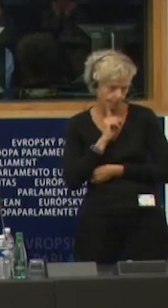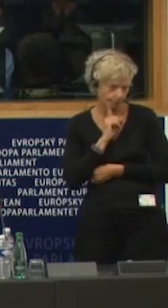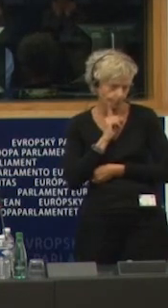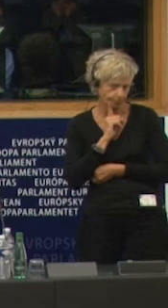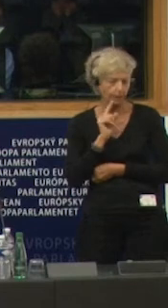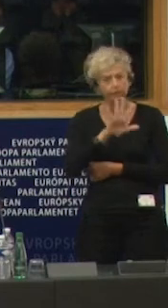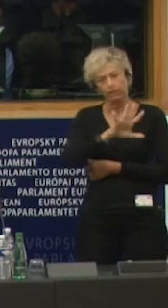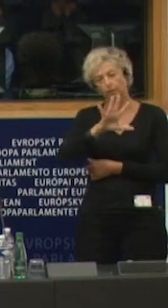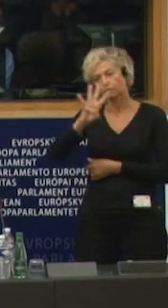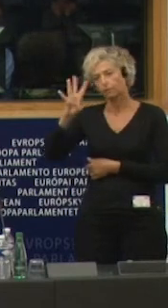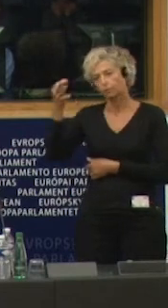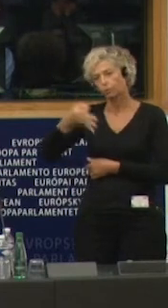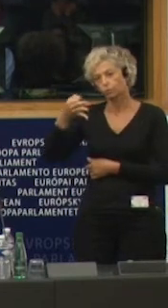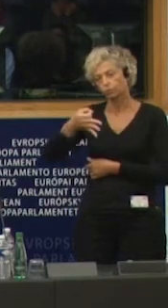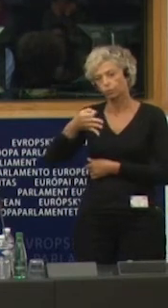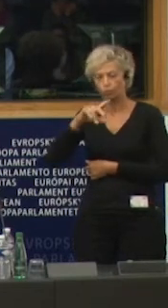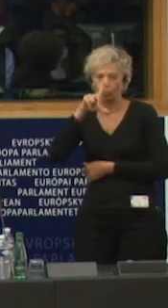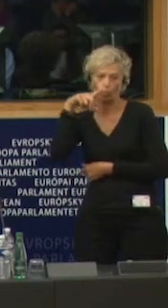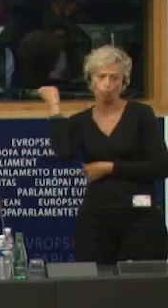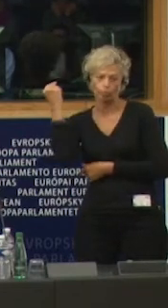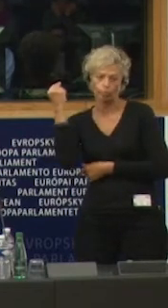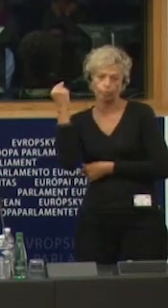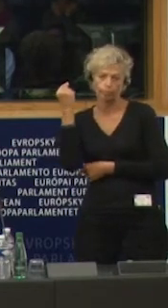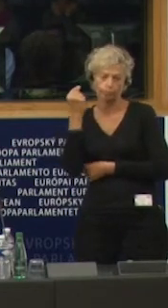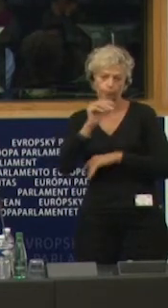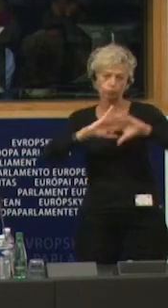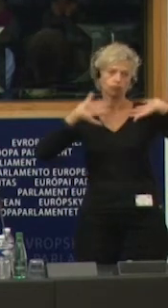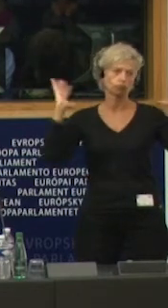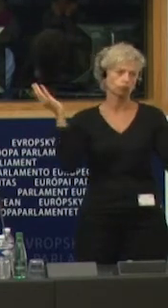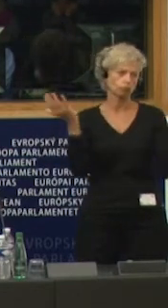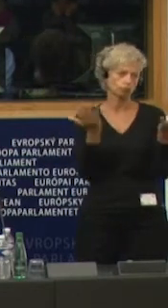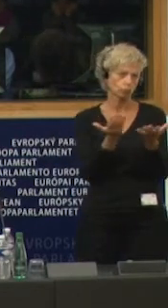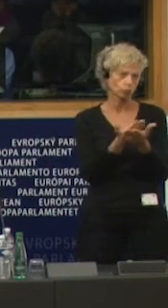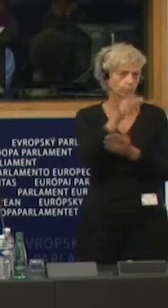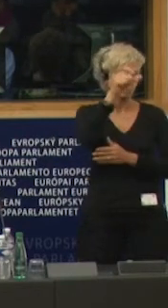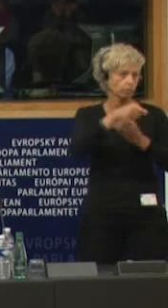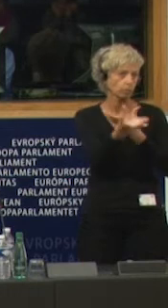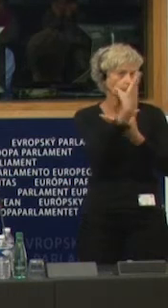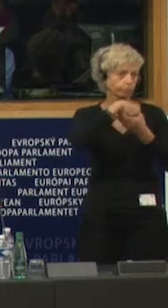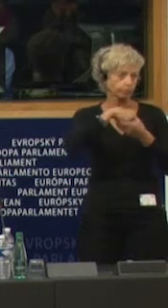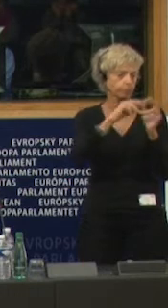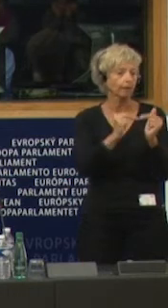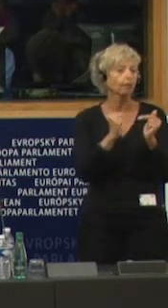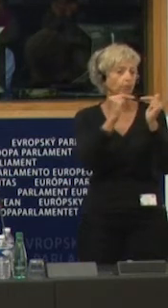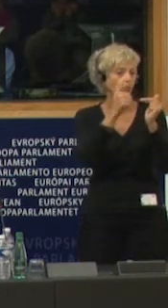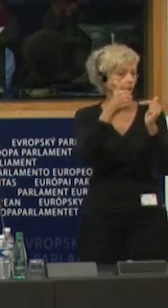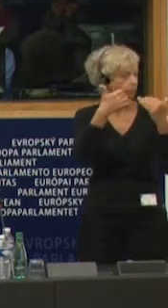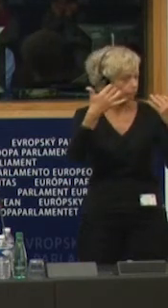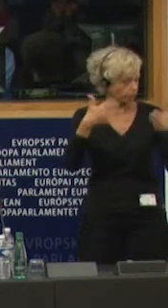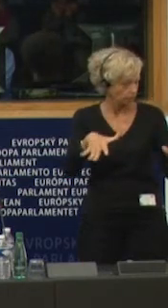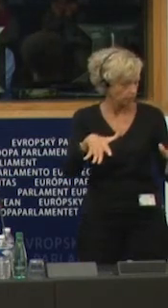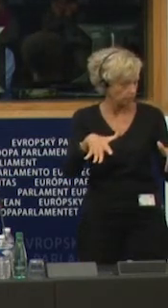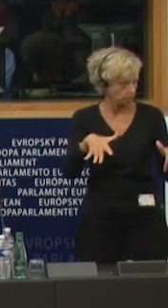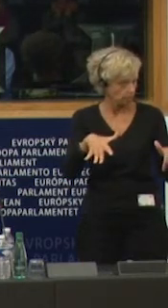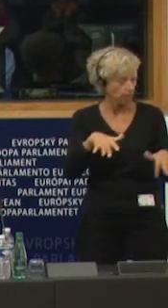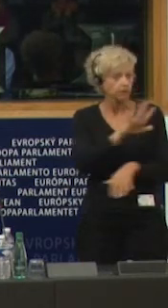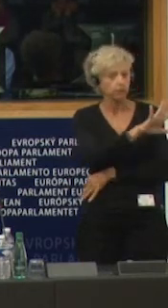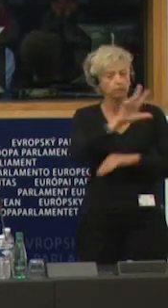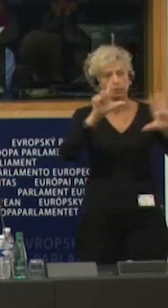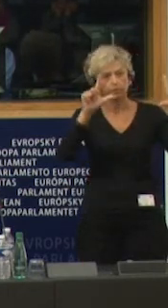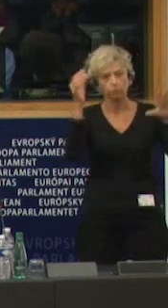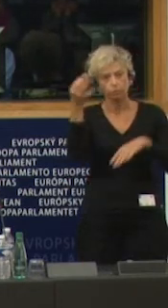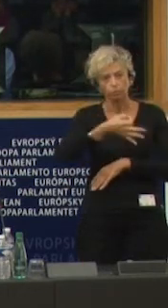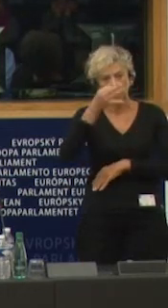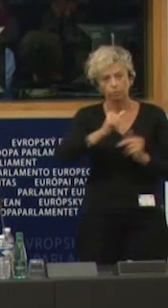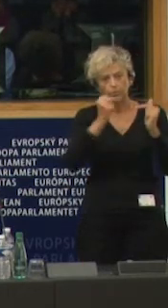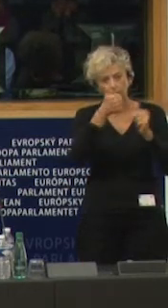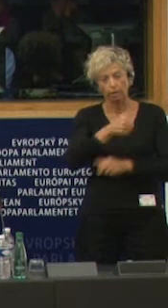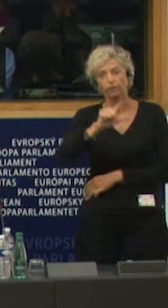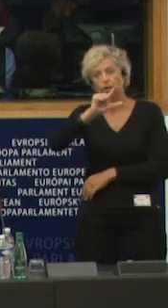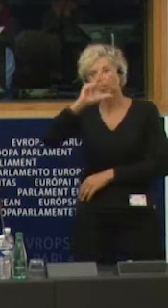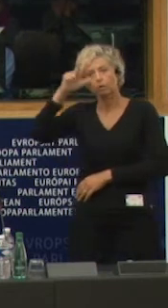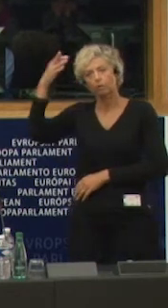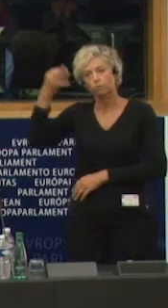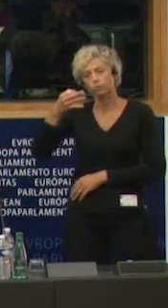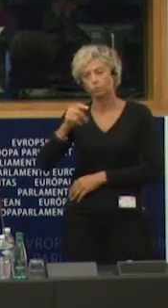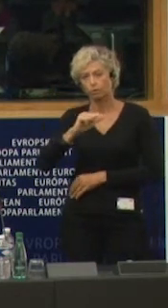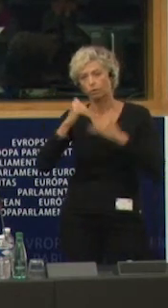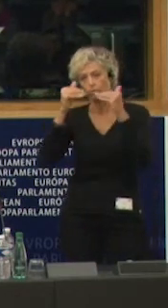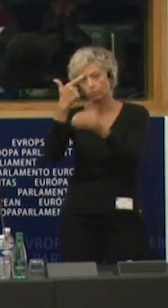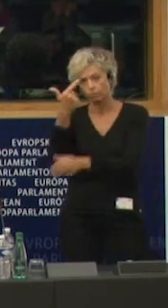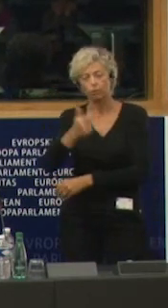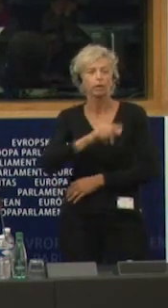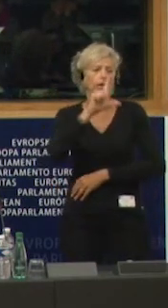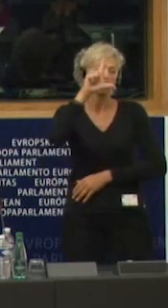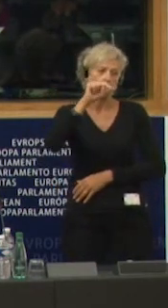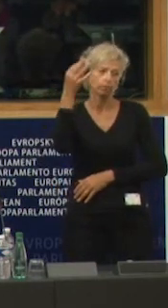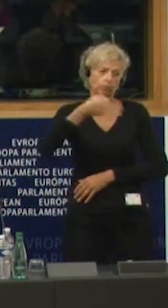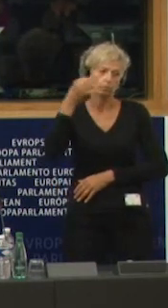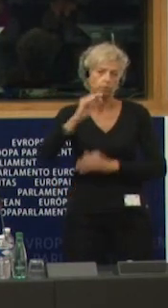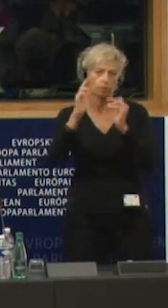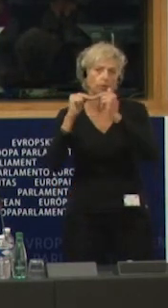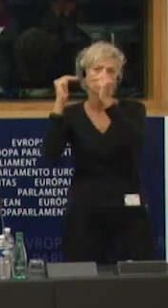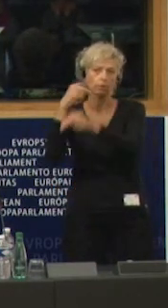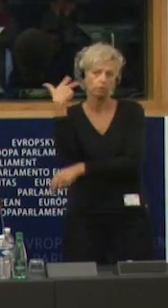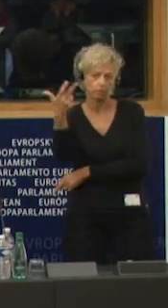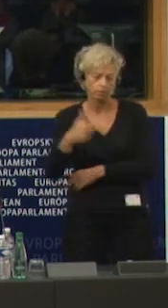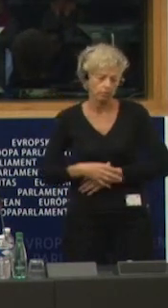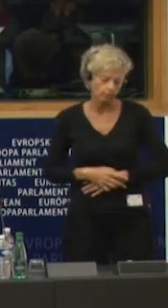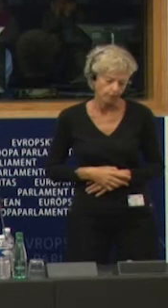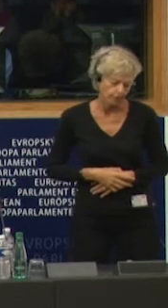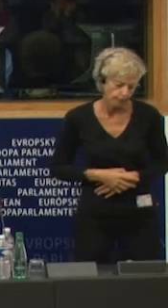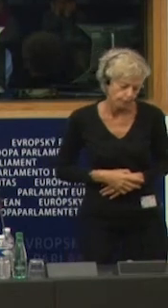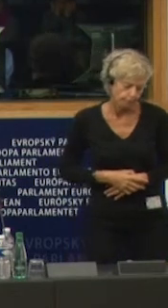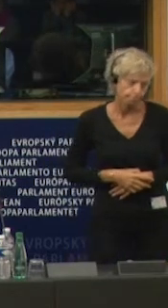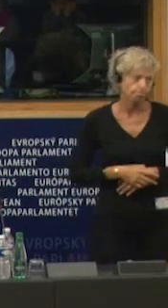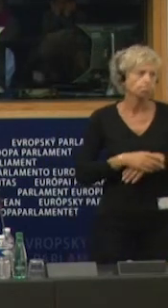we can take it to a younger stage. 30% have disabilities. Dropout rate is 4%. That you don't complete the program.